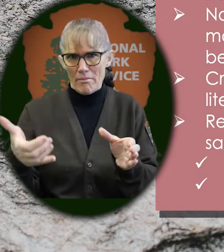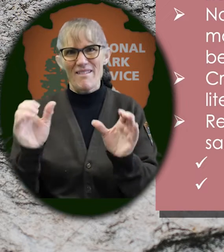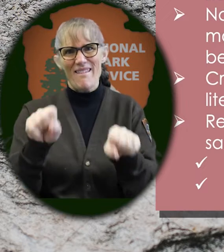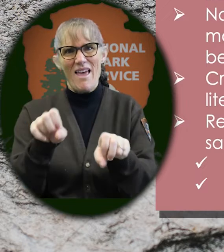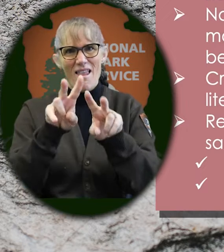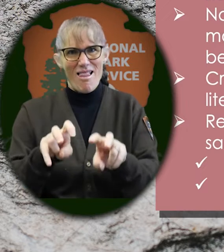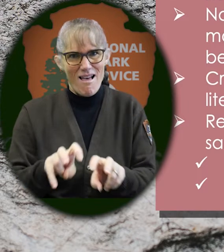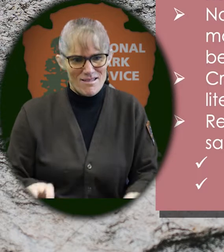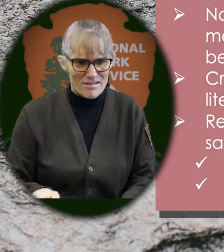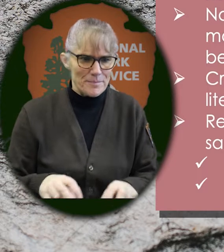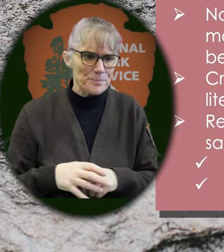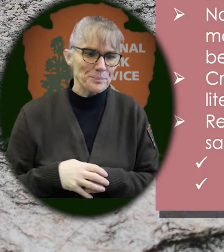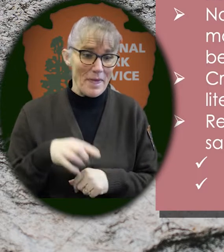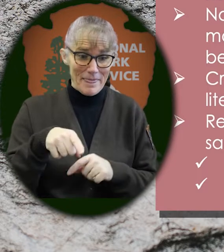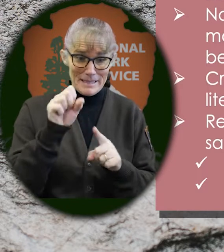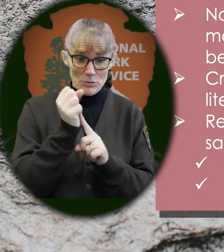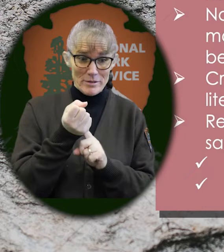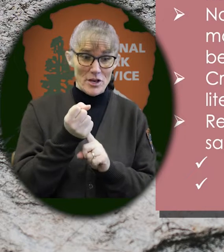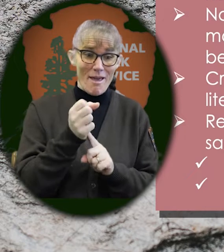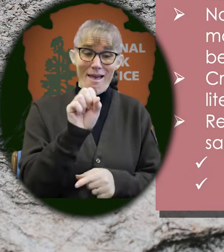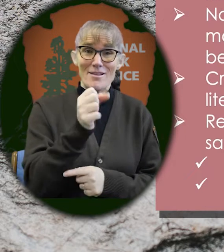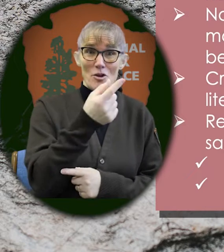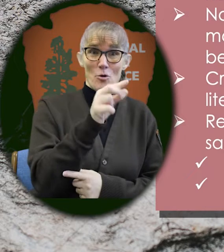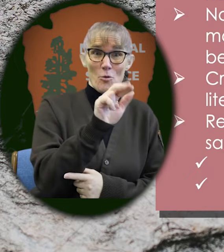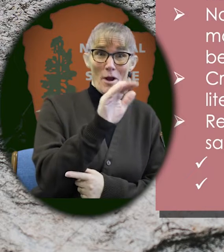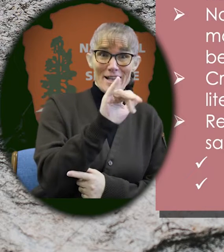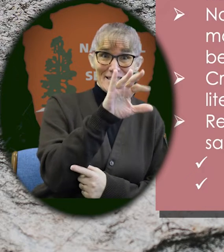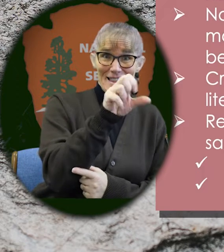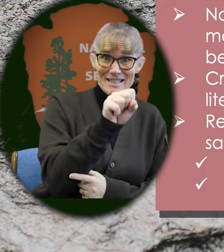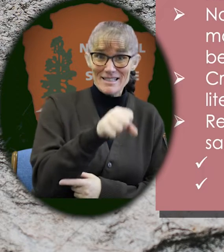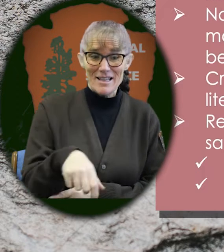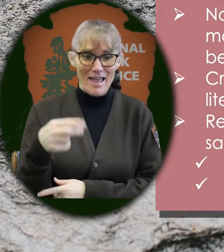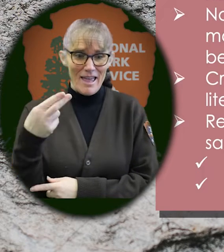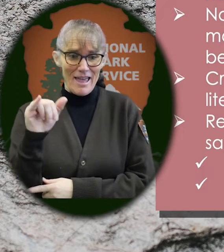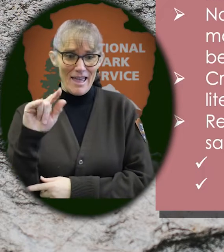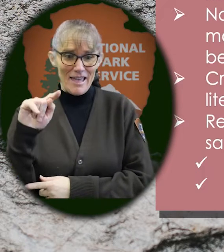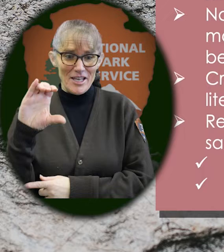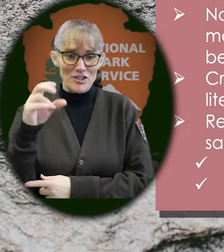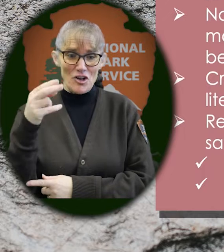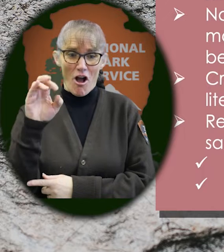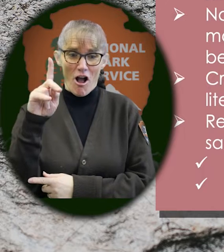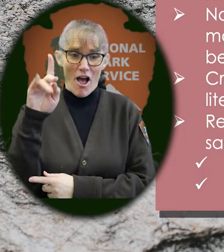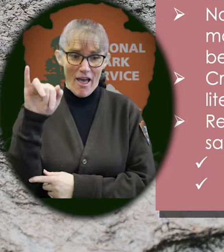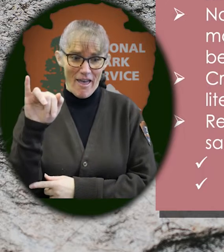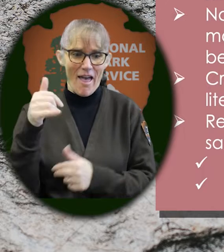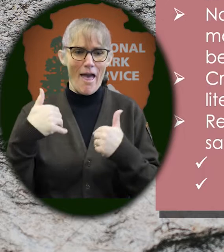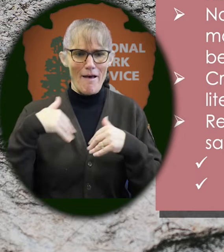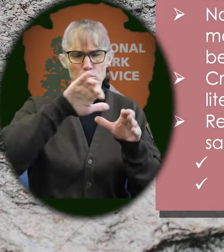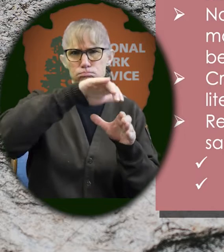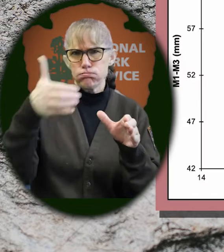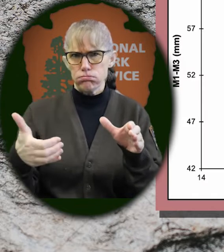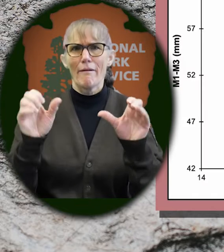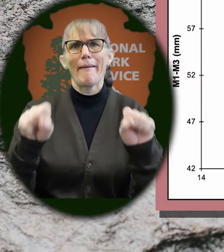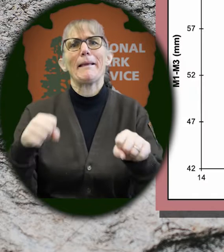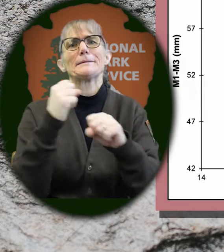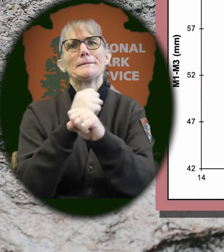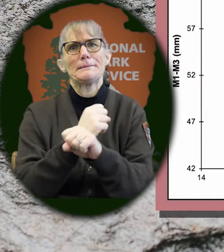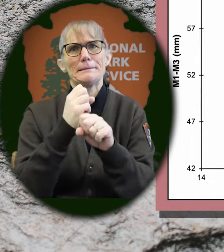So, um in this case, S. gracilis and S. hitchcocki do provide a large enough sample size to do these kinds of statistics.